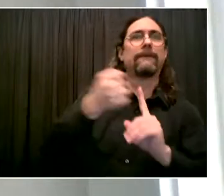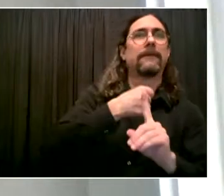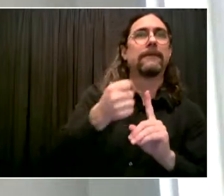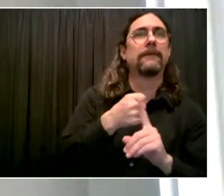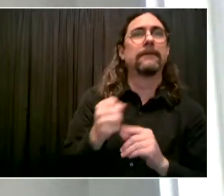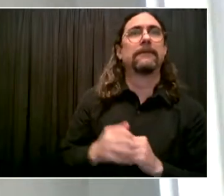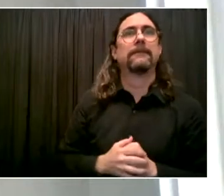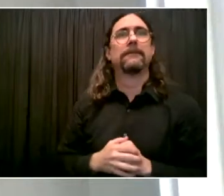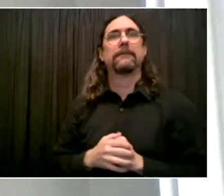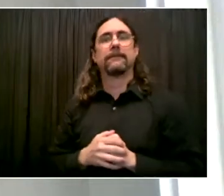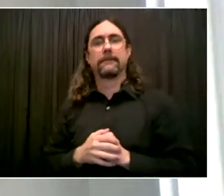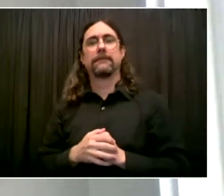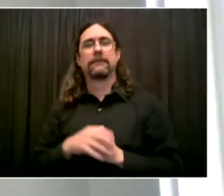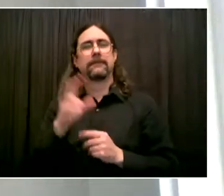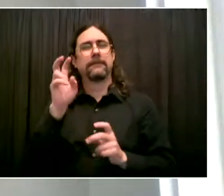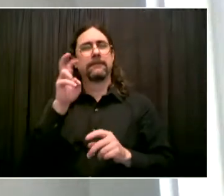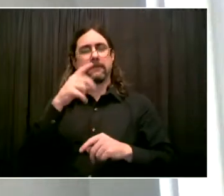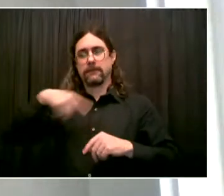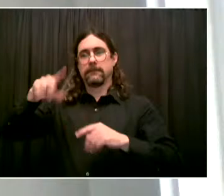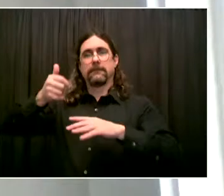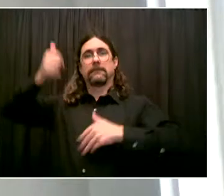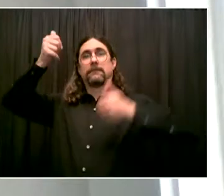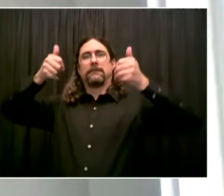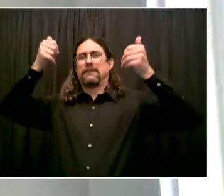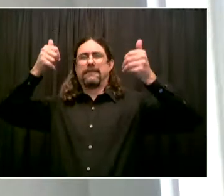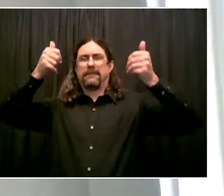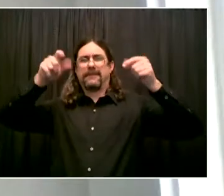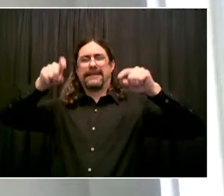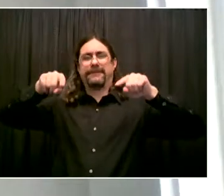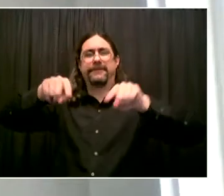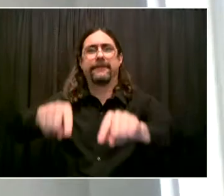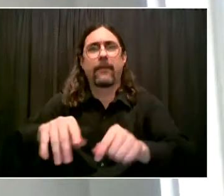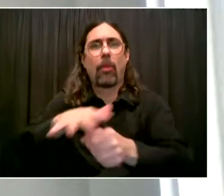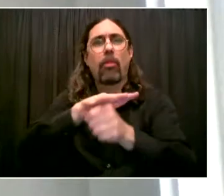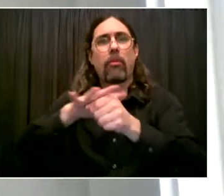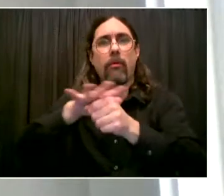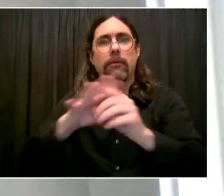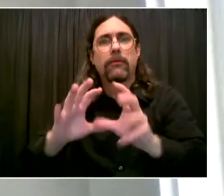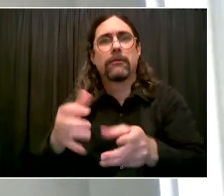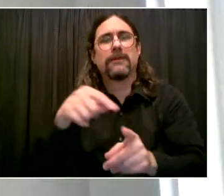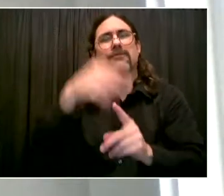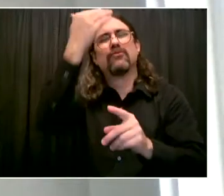ORGANIZATIONS THAT HAVE THE DIRECT CONTACT WITH SURVIVORS. THEY ARE